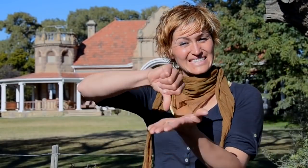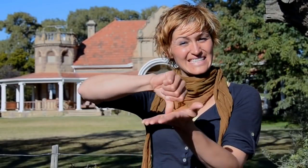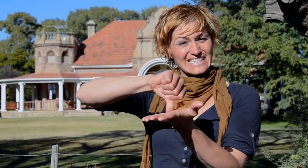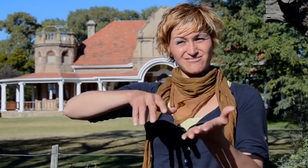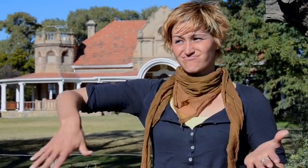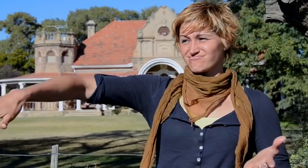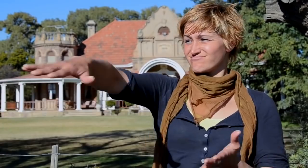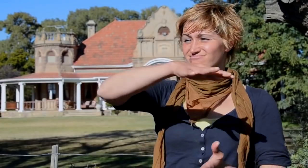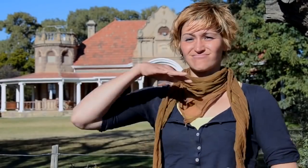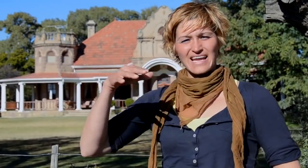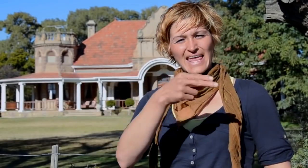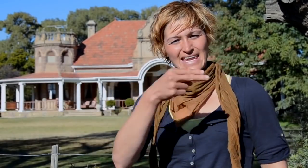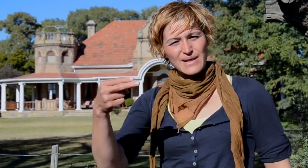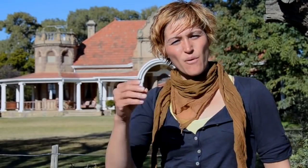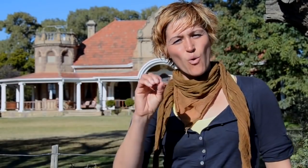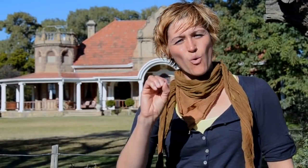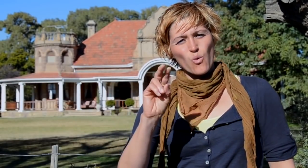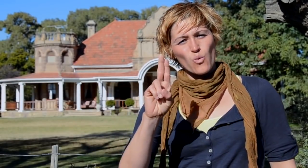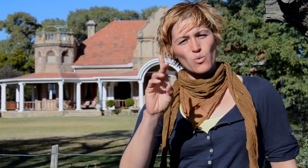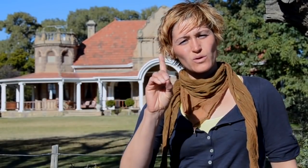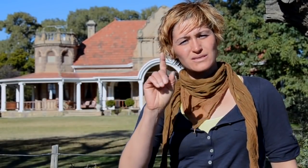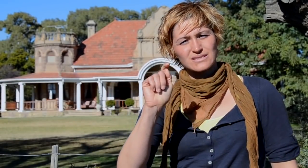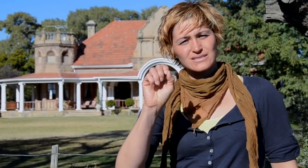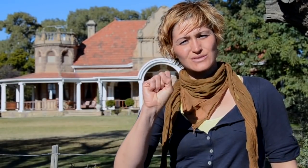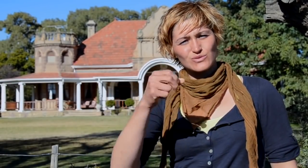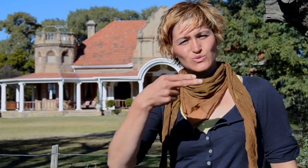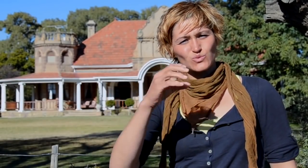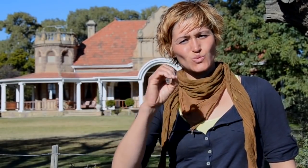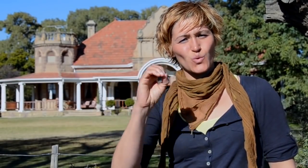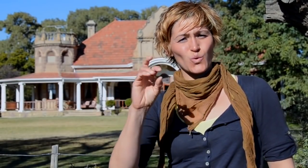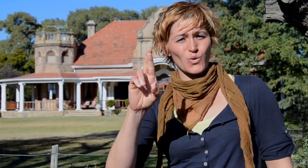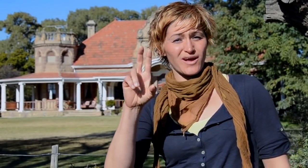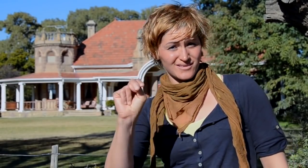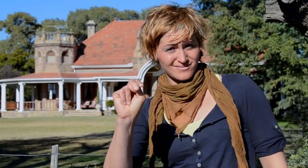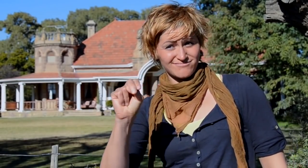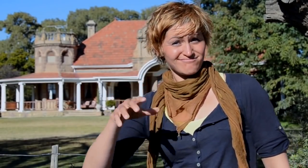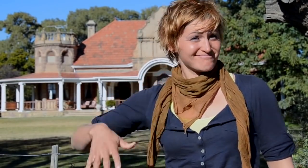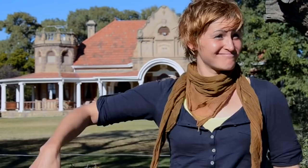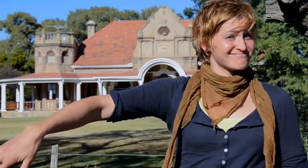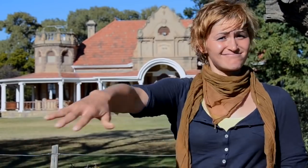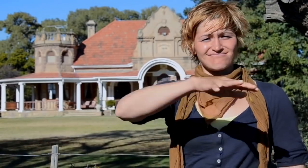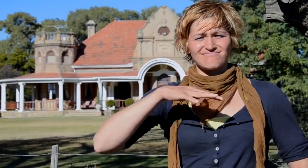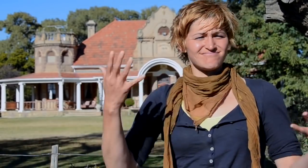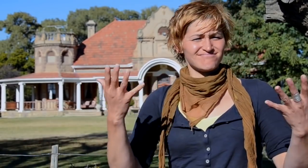This town, Oudtshoorn, claims to be the world’s